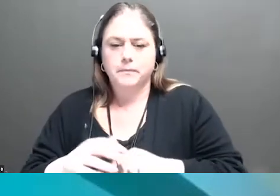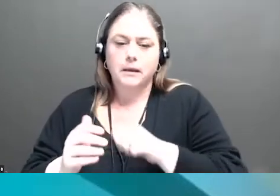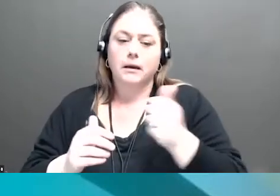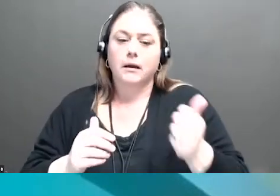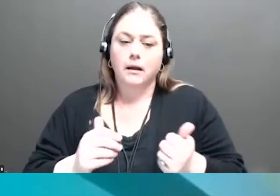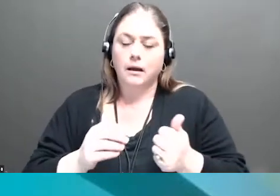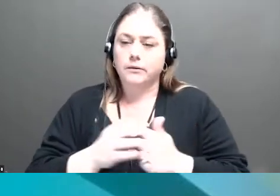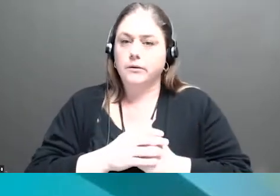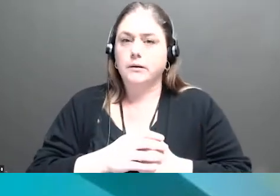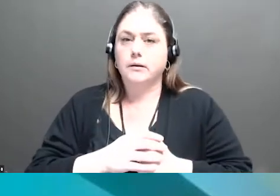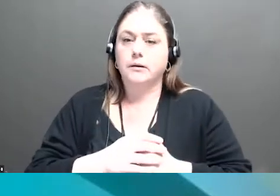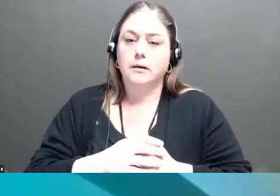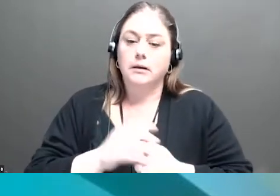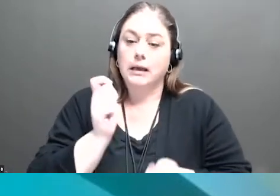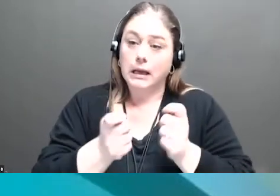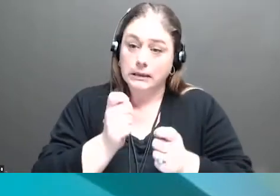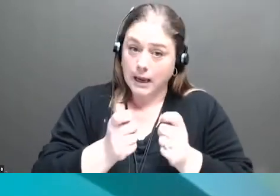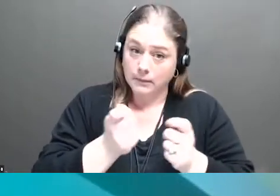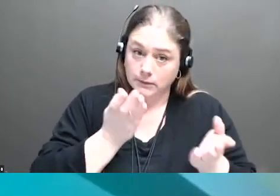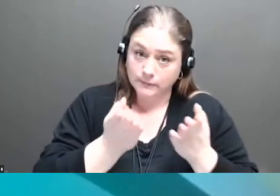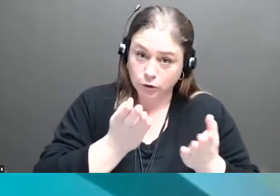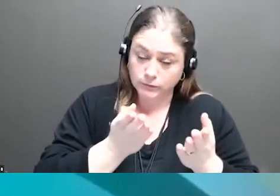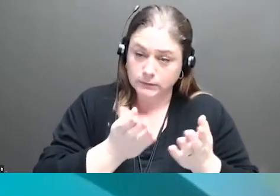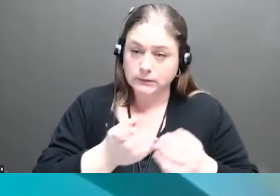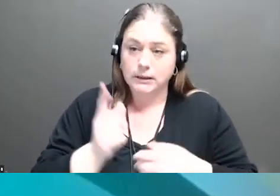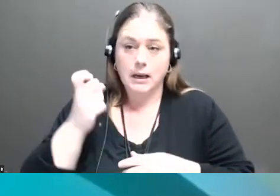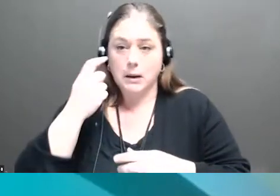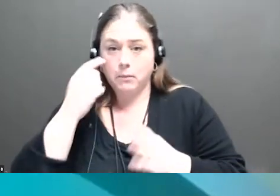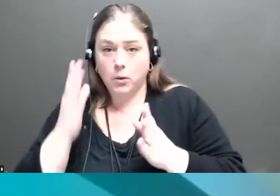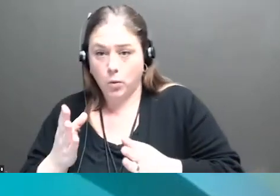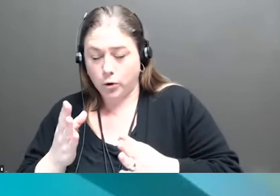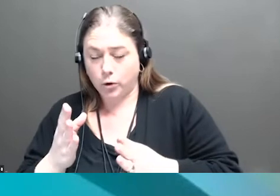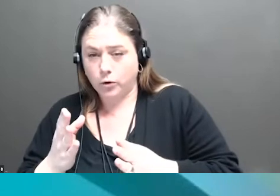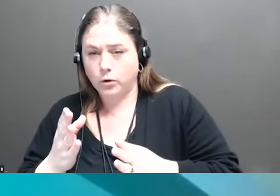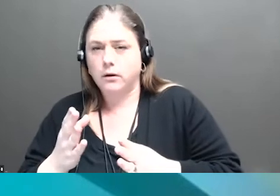adaptive services and the employers. So in Toronto, we have the Wheel-Trans service,